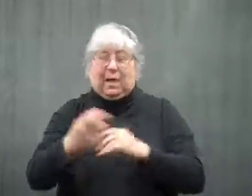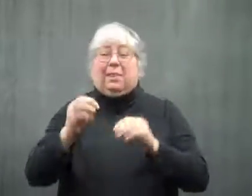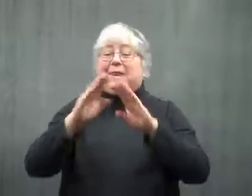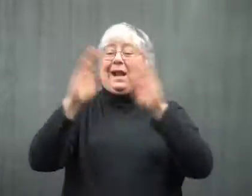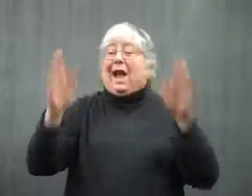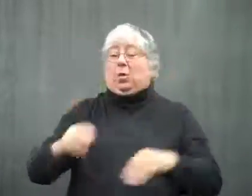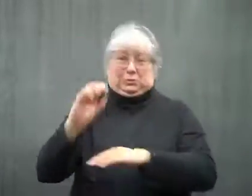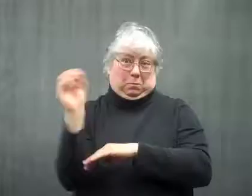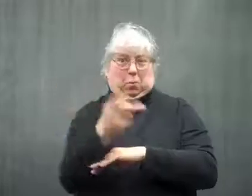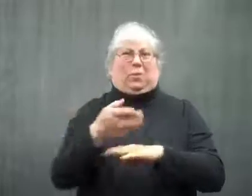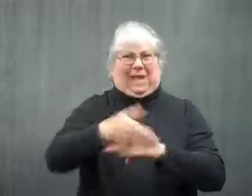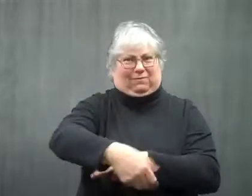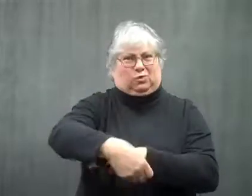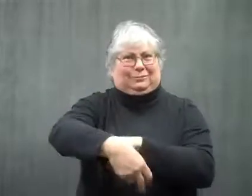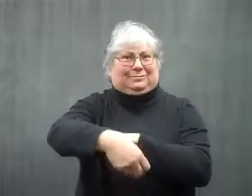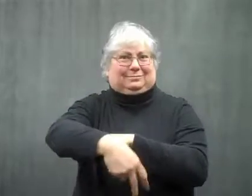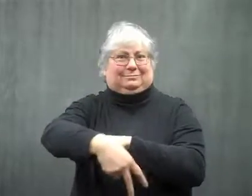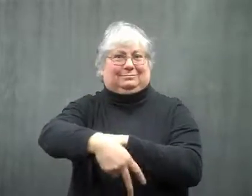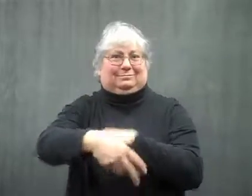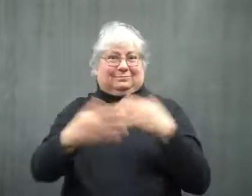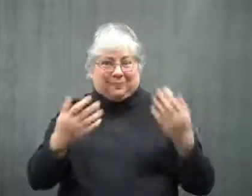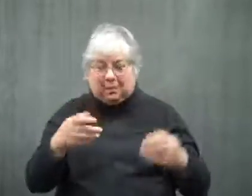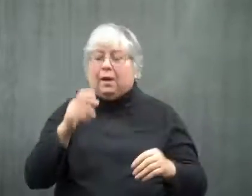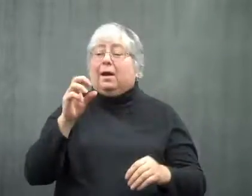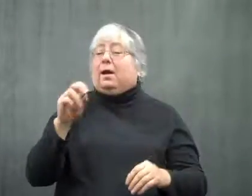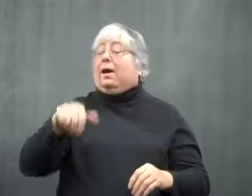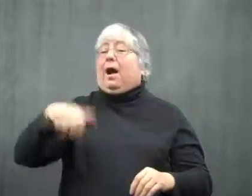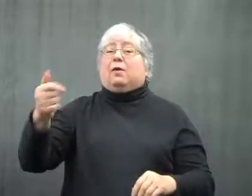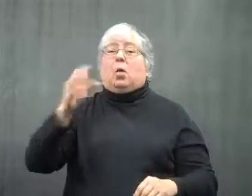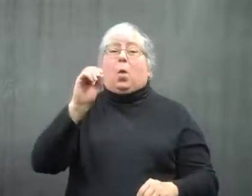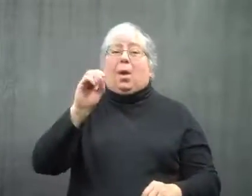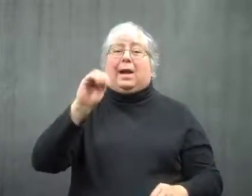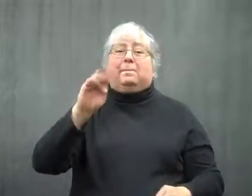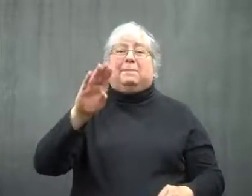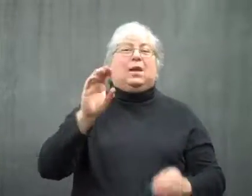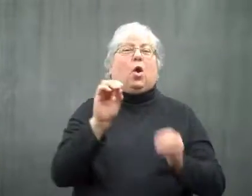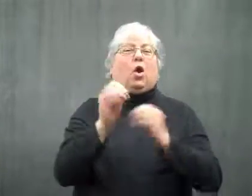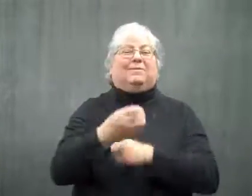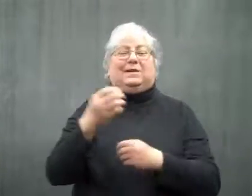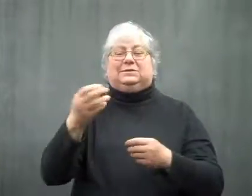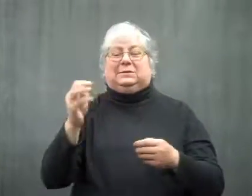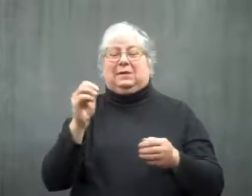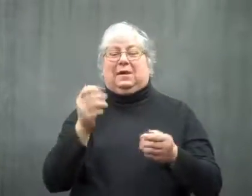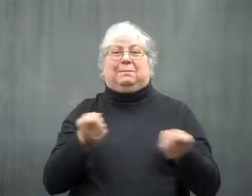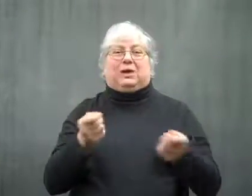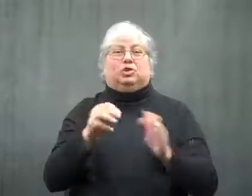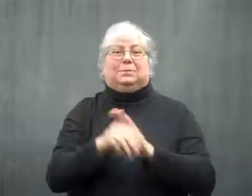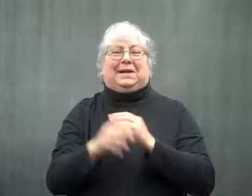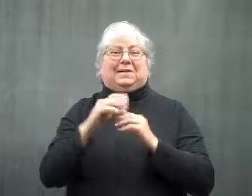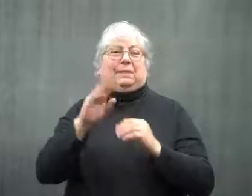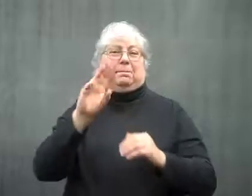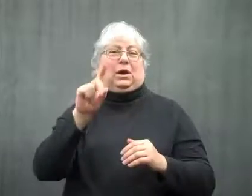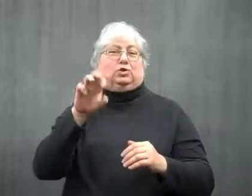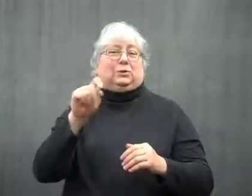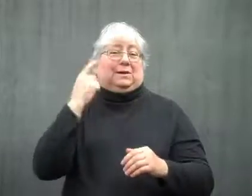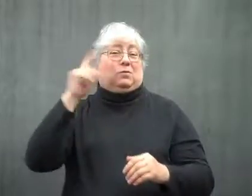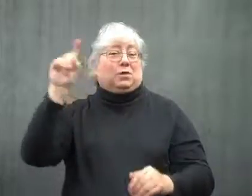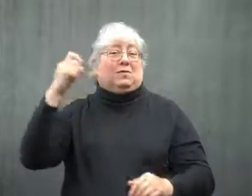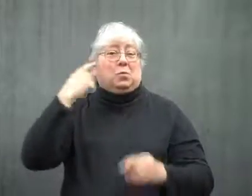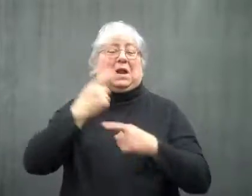Then the House approved it after midnight. The OMB, the government's Office of Management and Budget,